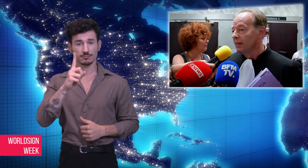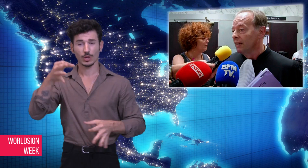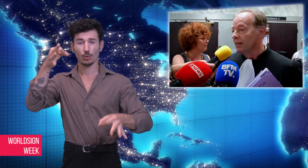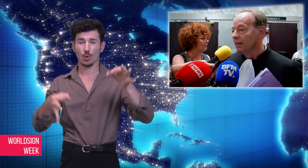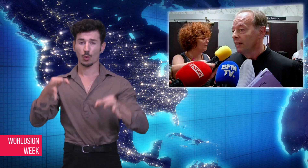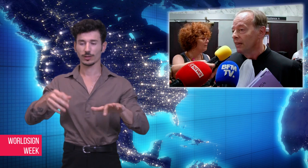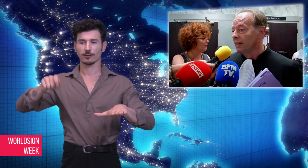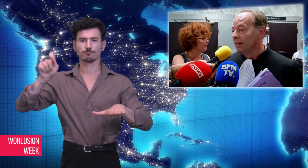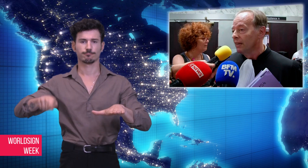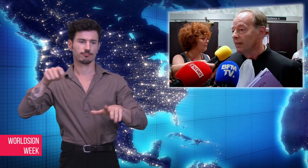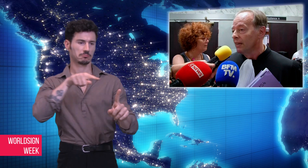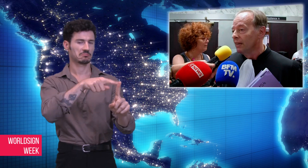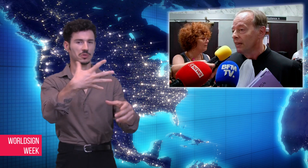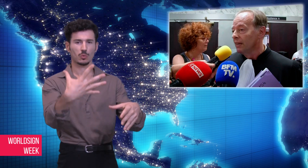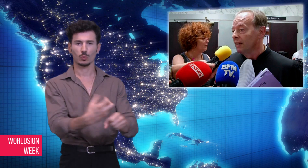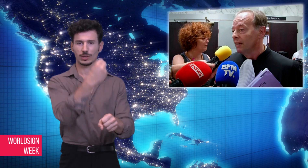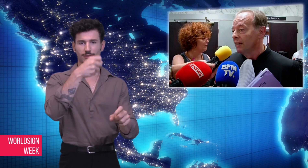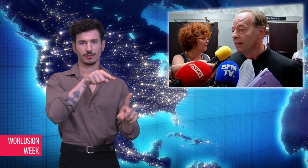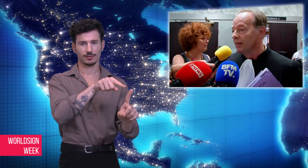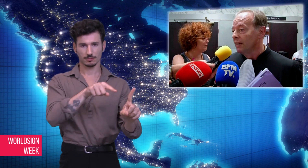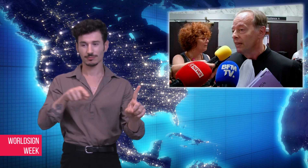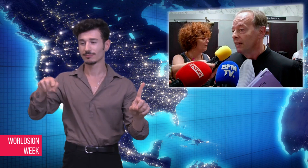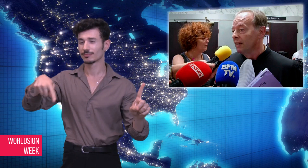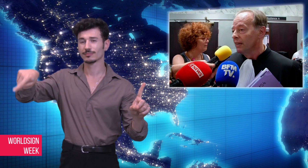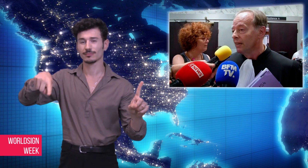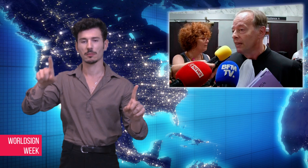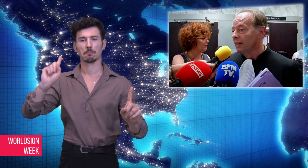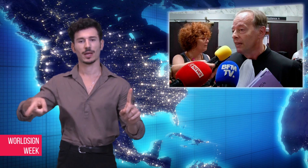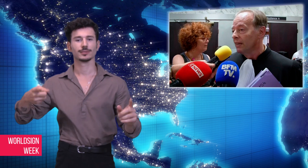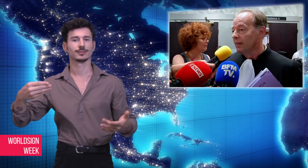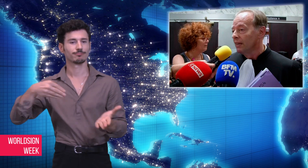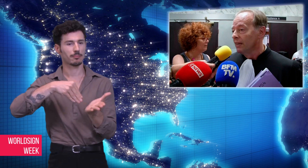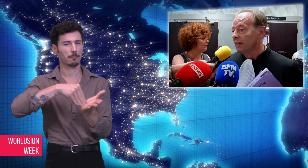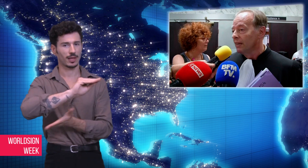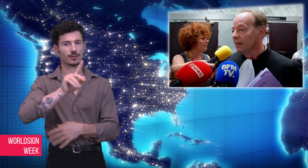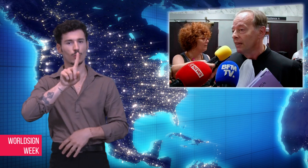pay one thousand Euros for harming the owner’s